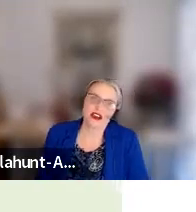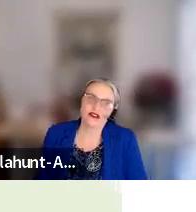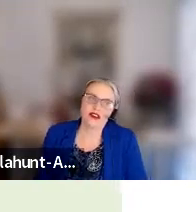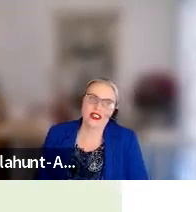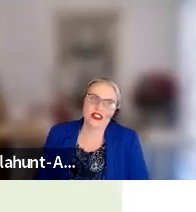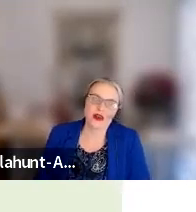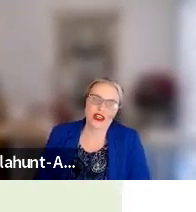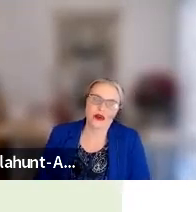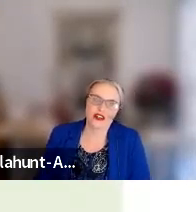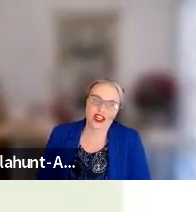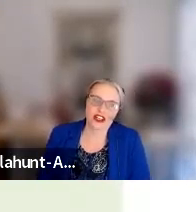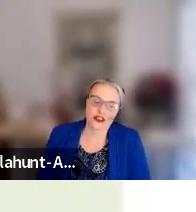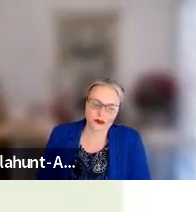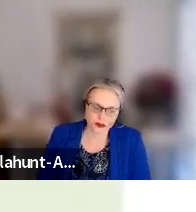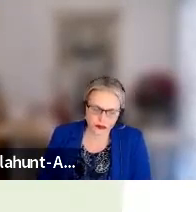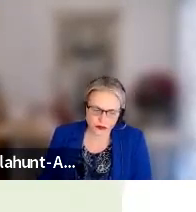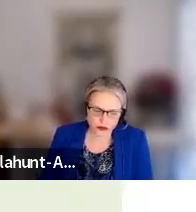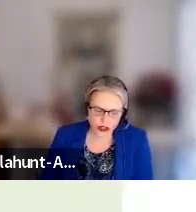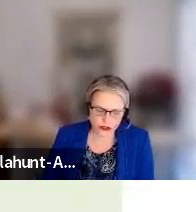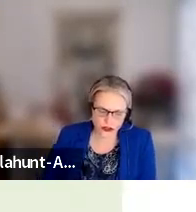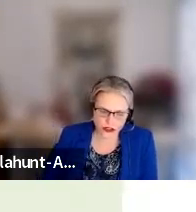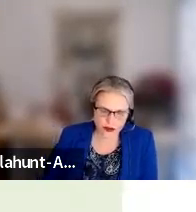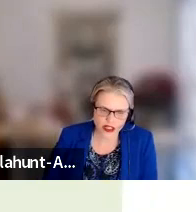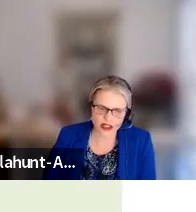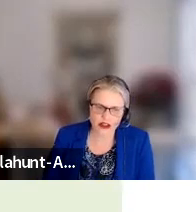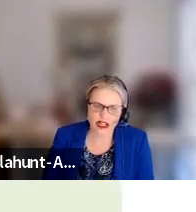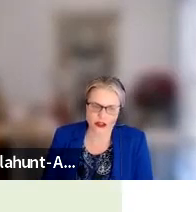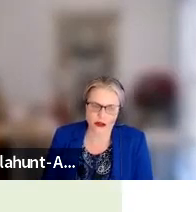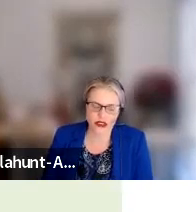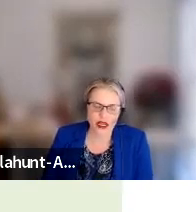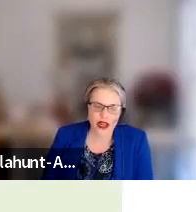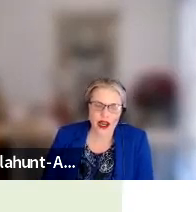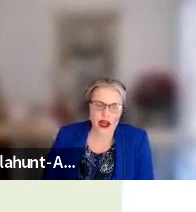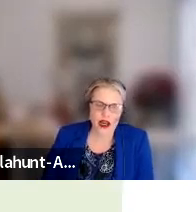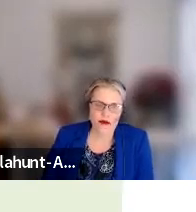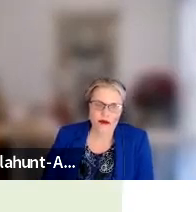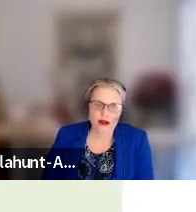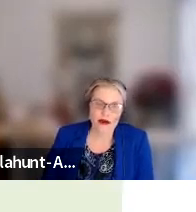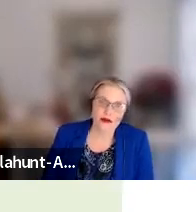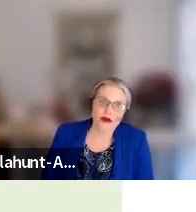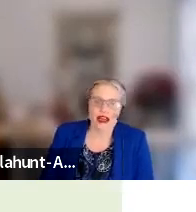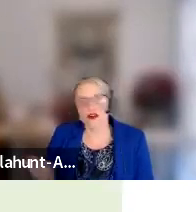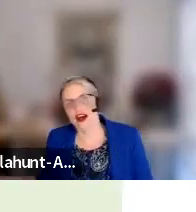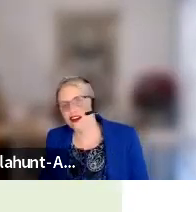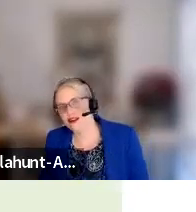have needed to make a career change. So those are some of the things that I do. In my other life, I'm a mom.